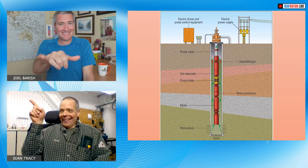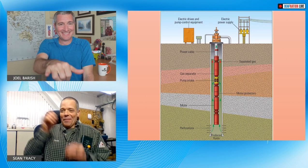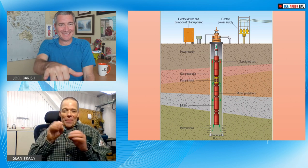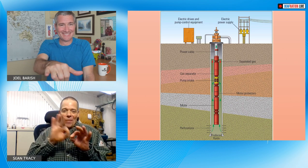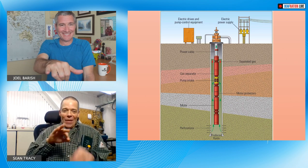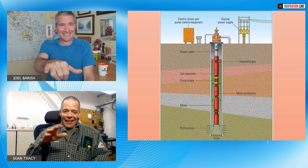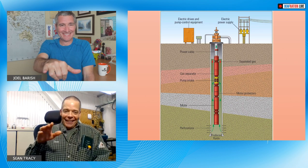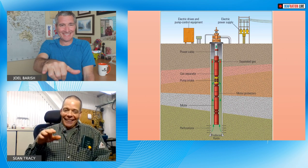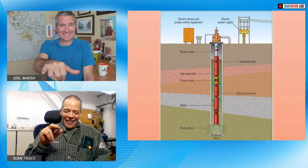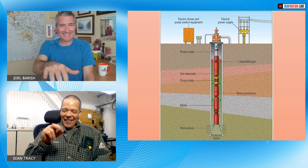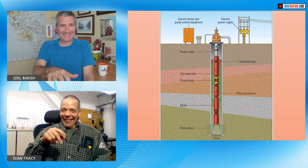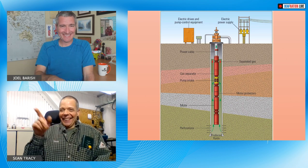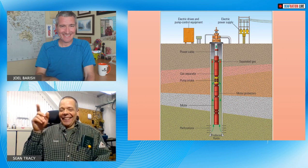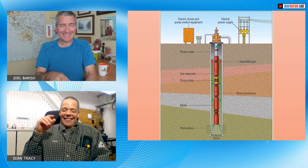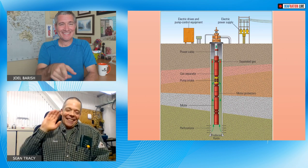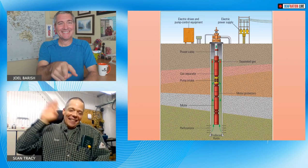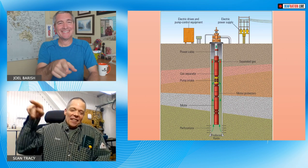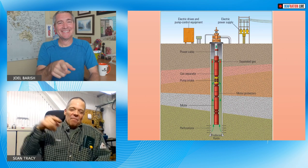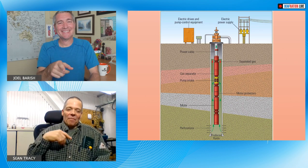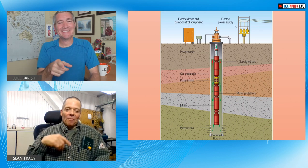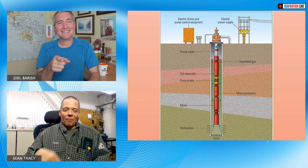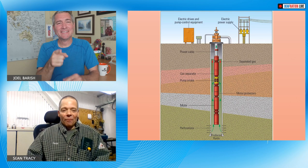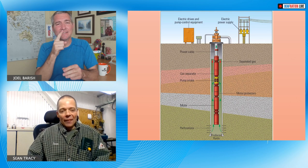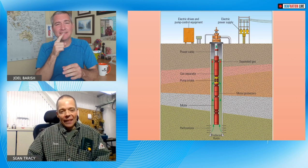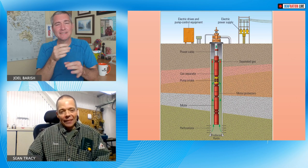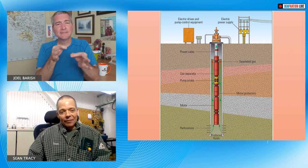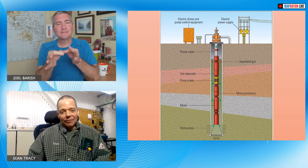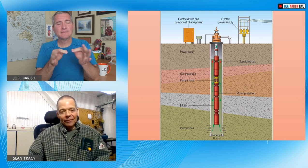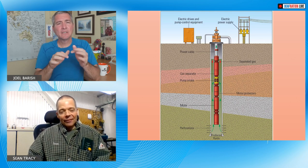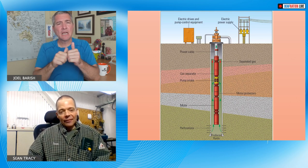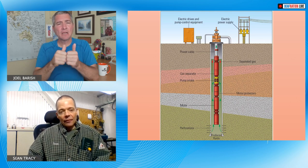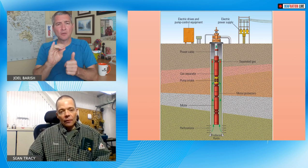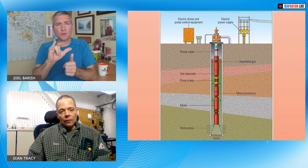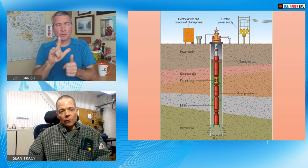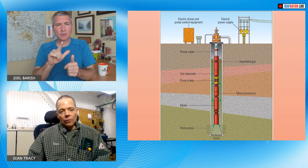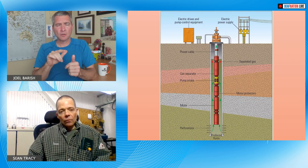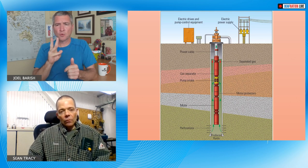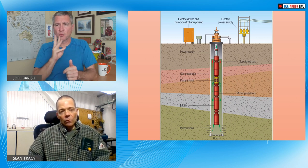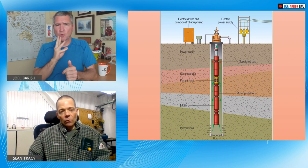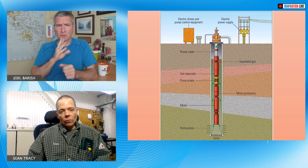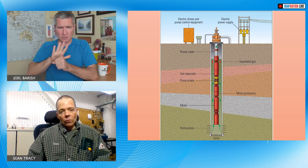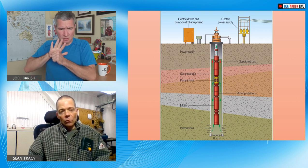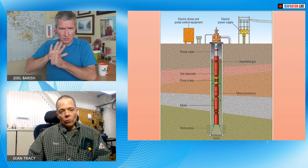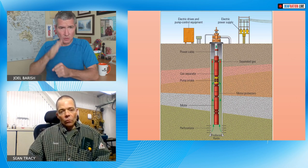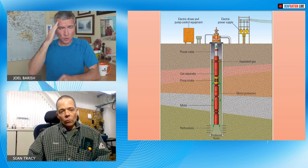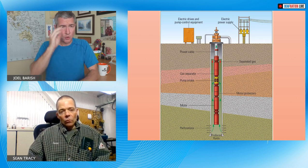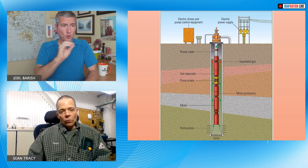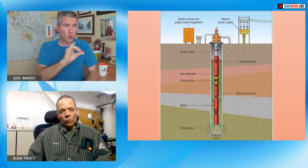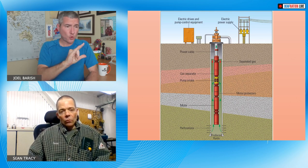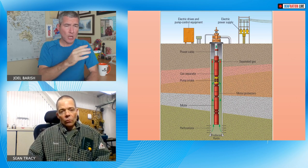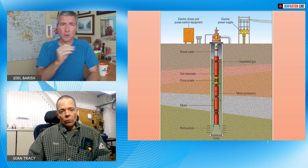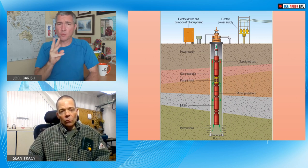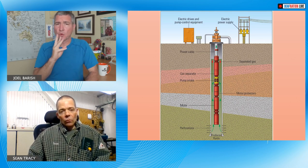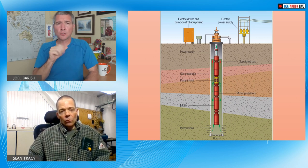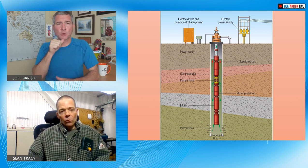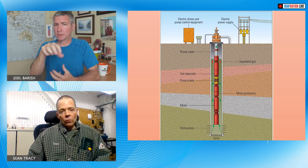No, stay! No, I'd have to go. Can you explain how it works with the weight of the water pressing down on the oil.